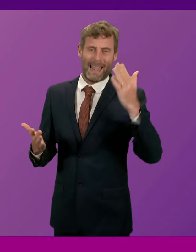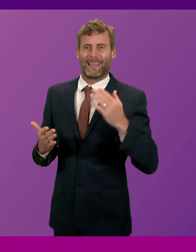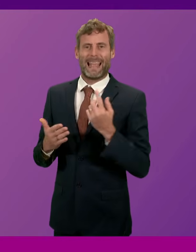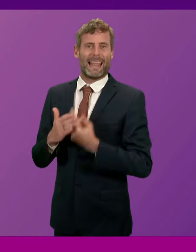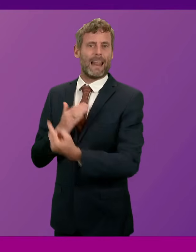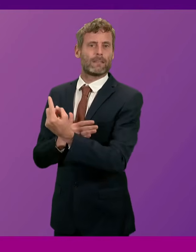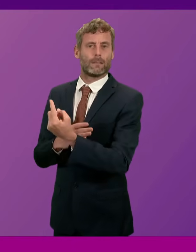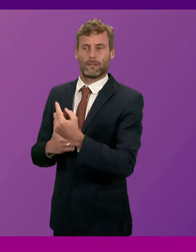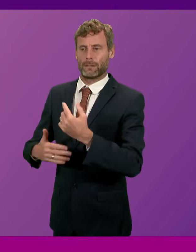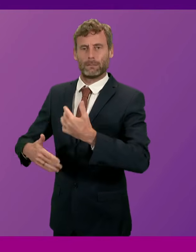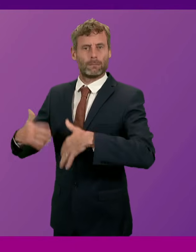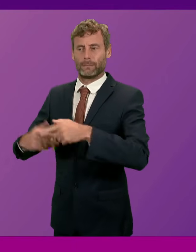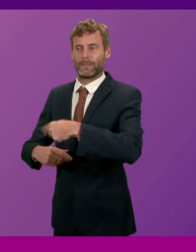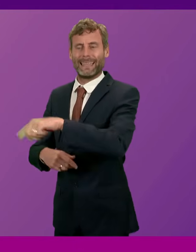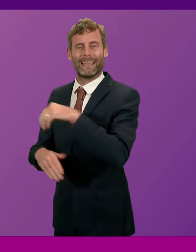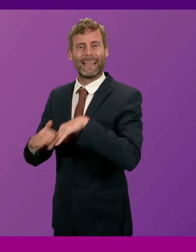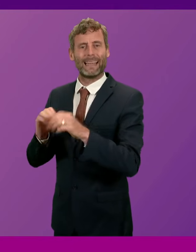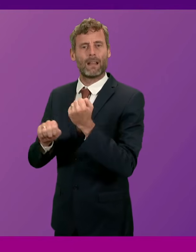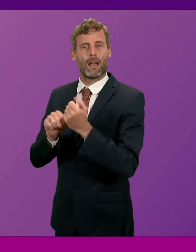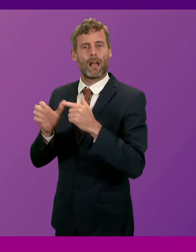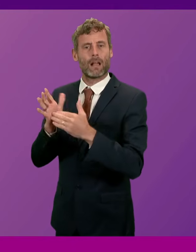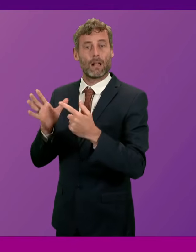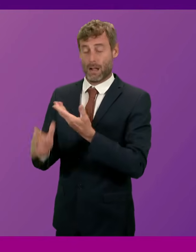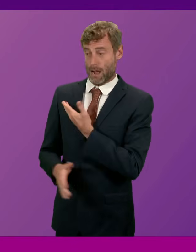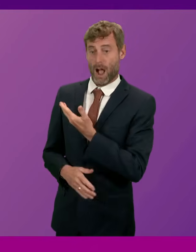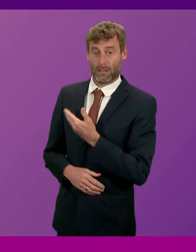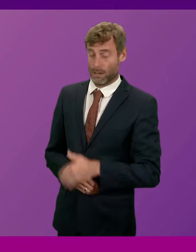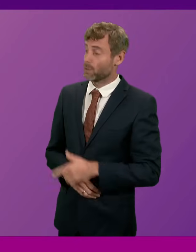while rolling out the red carpet for the head of a genocidal apartheid regime.